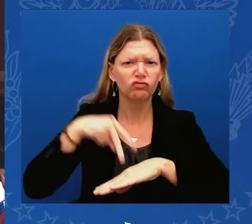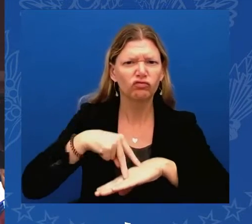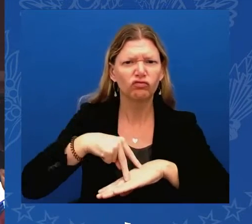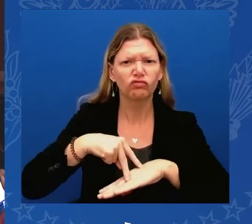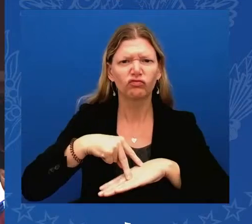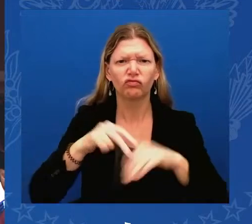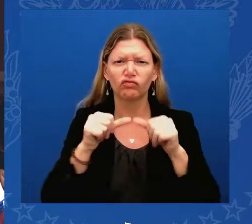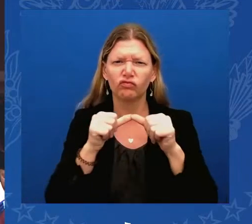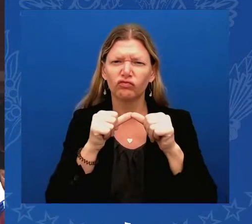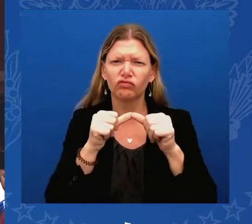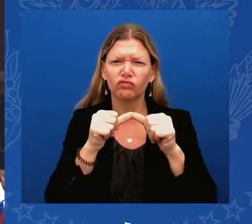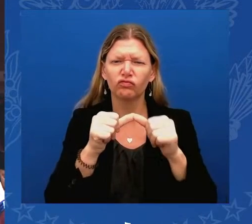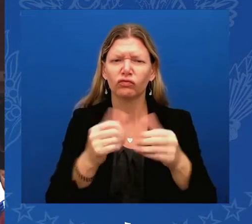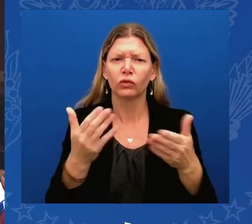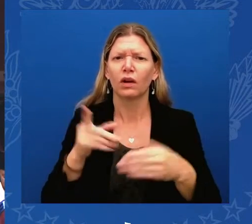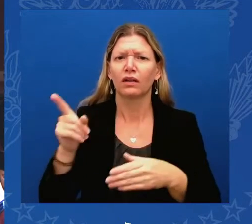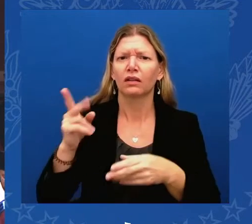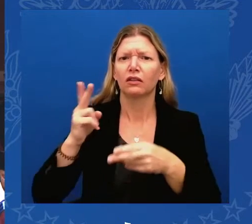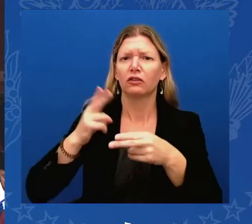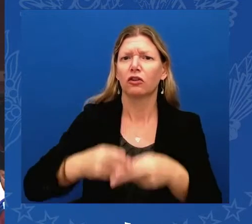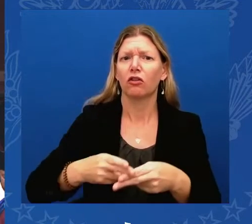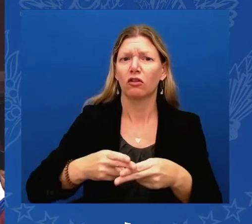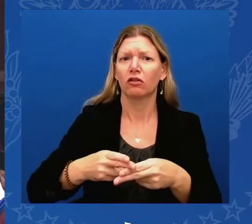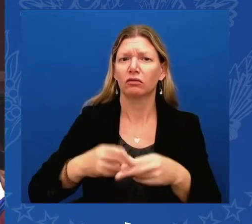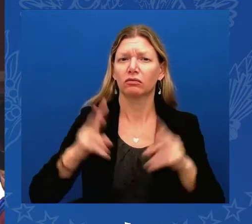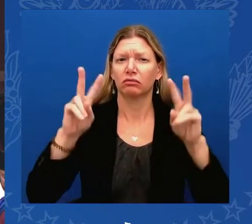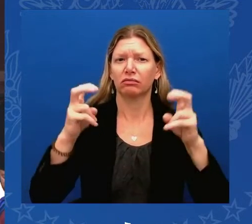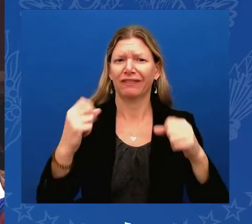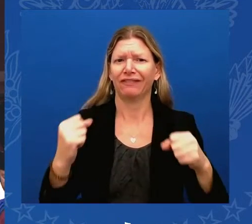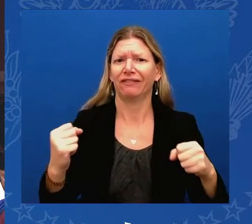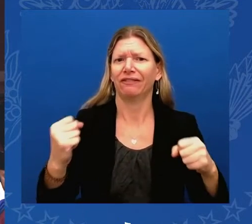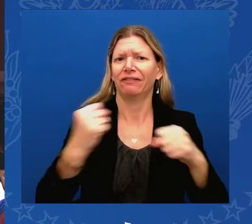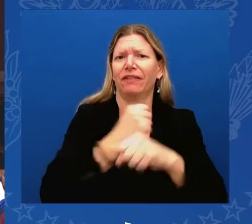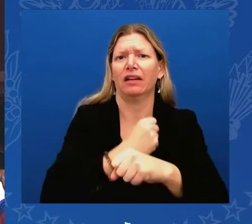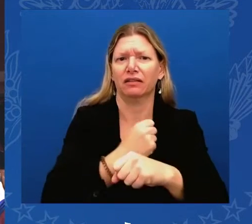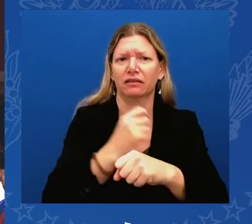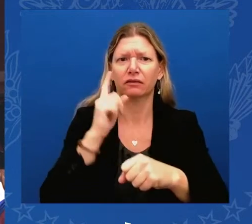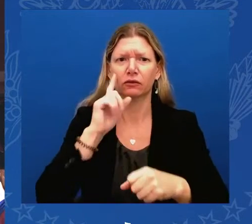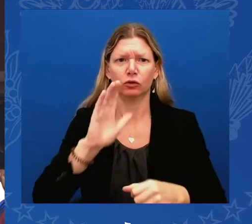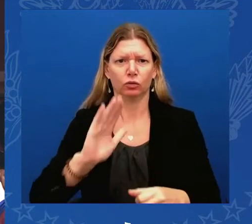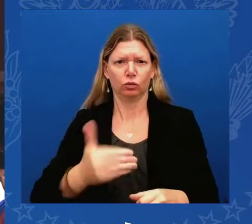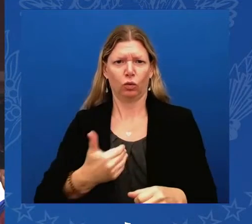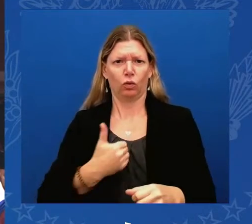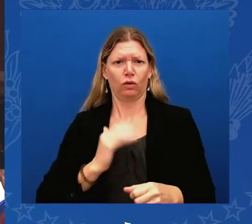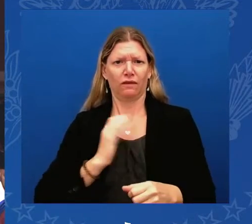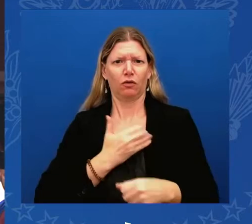for the soul of our nation with the American Recovery Act, bipartisan infrastructure law,